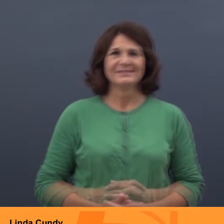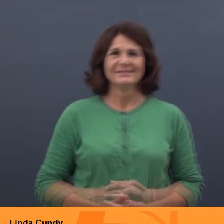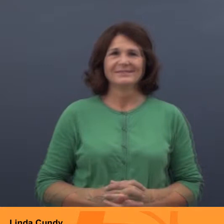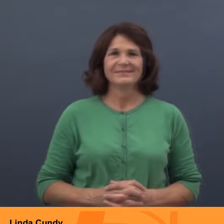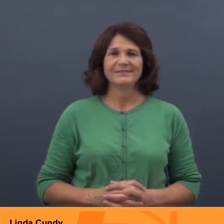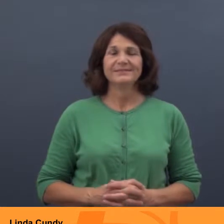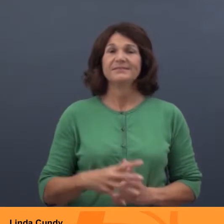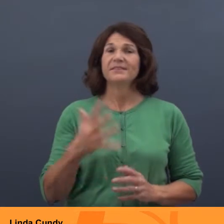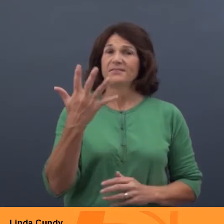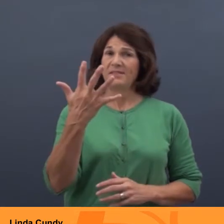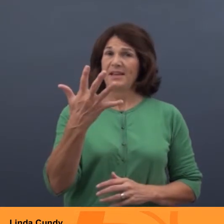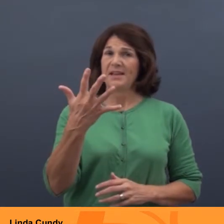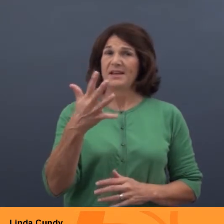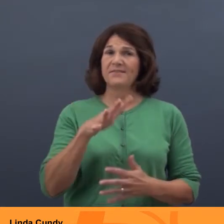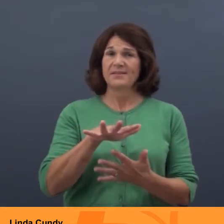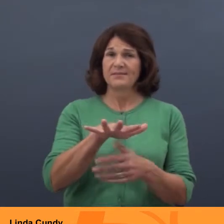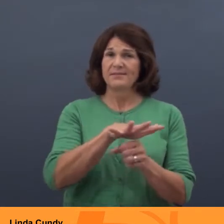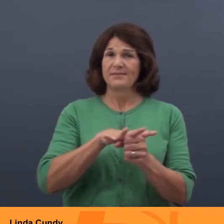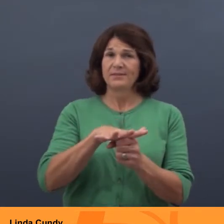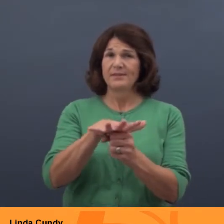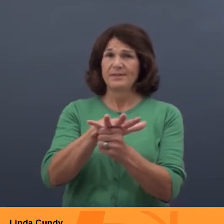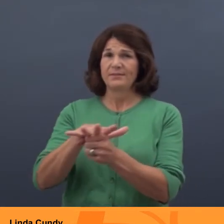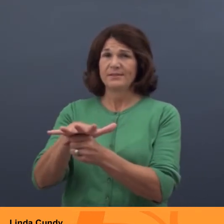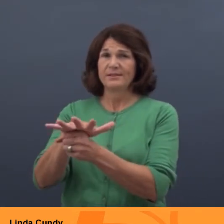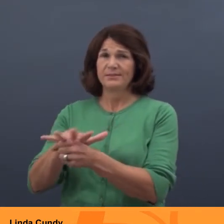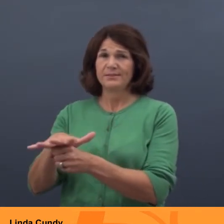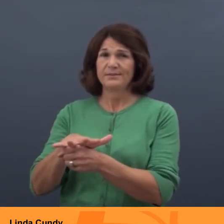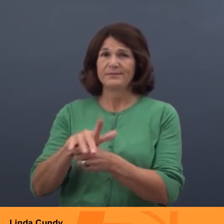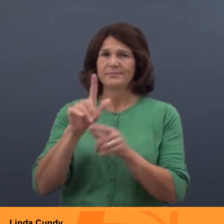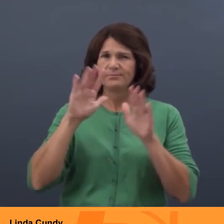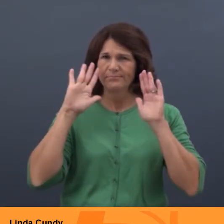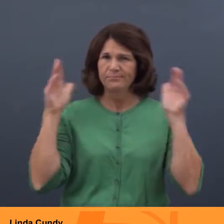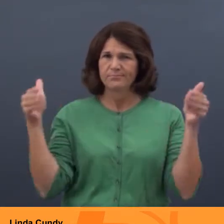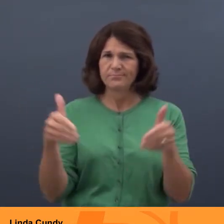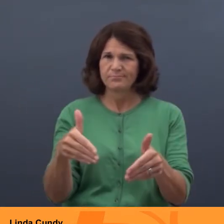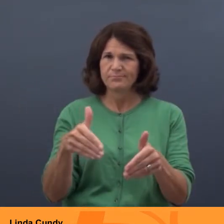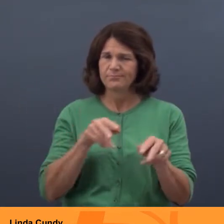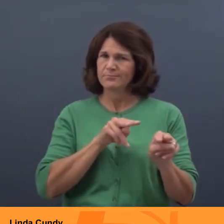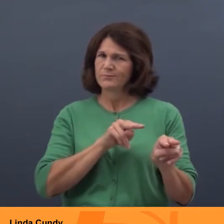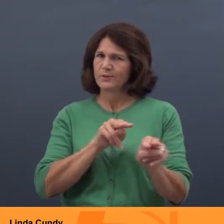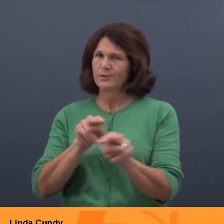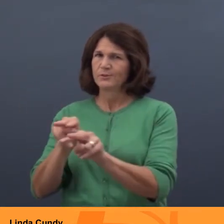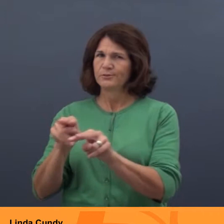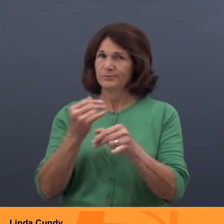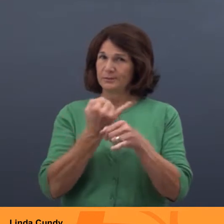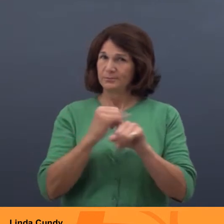There are five areas we can monitor for independence and self advocacy skills.